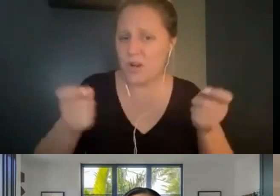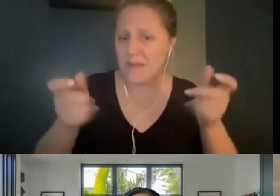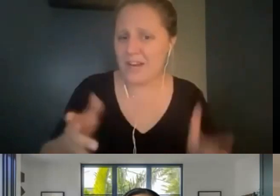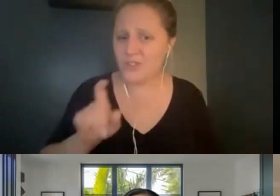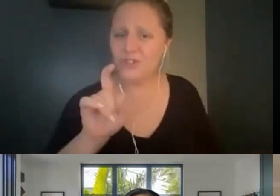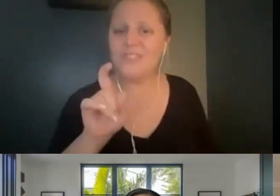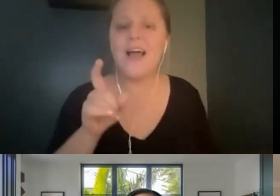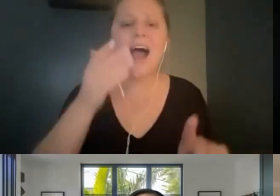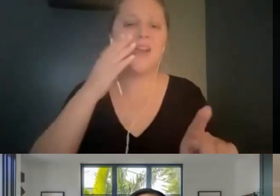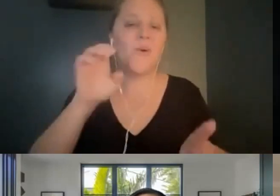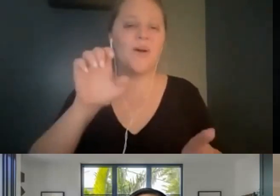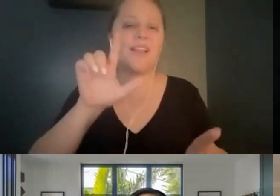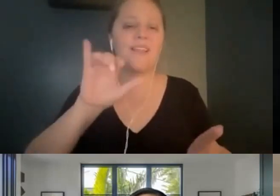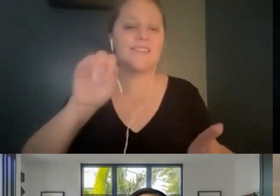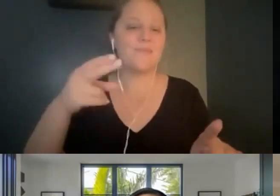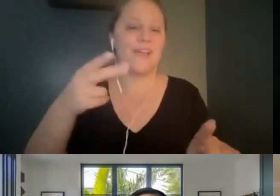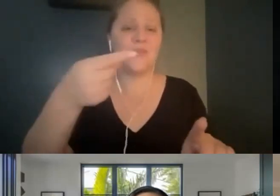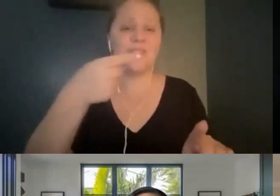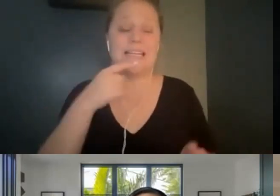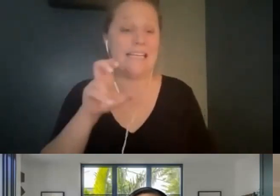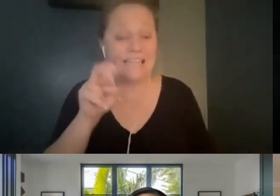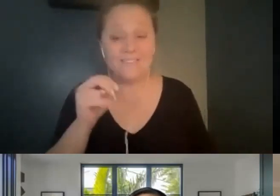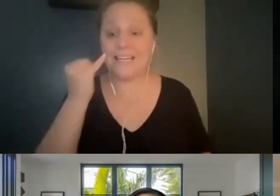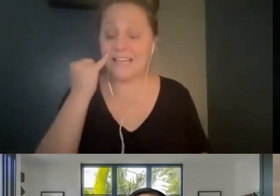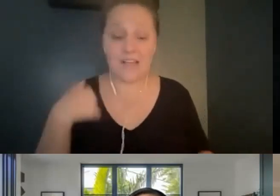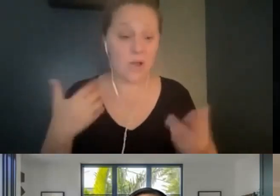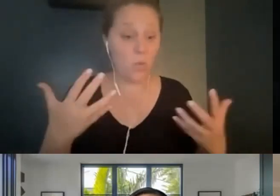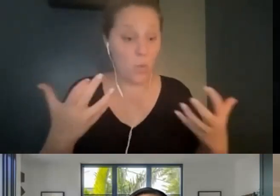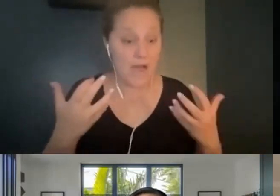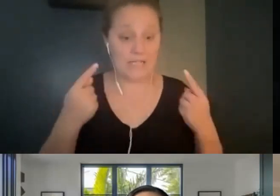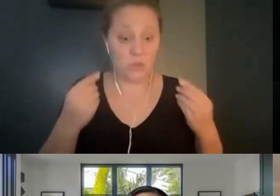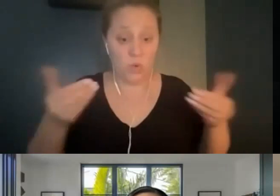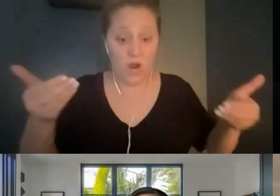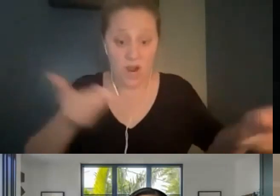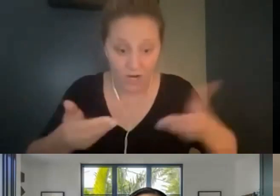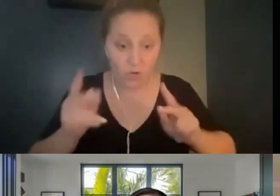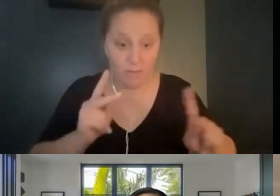saying "Even if I wanted to hire somebody which I do want to" ... because I know her